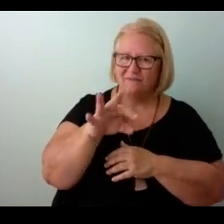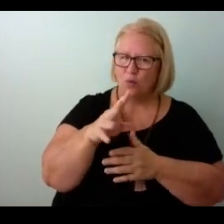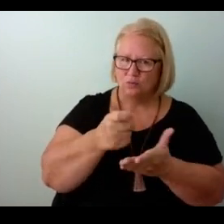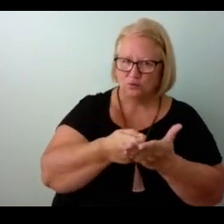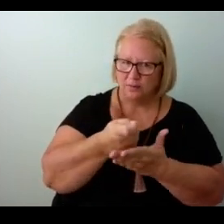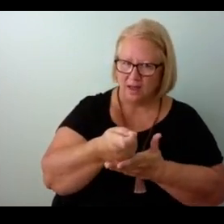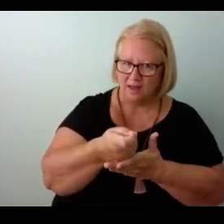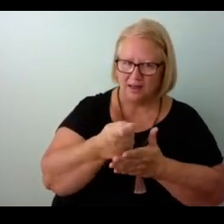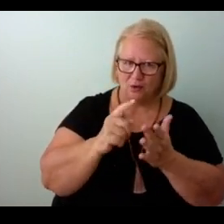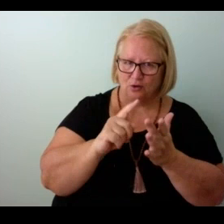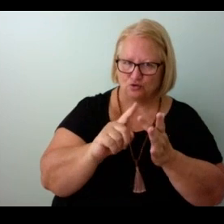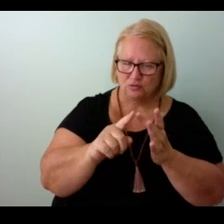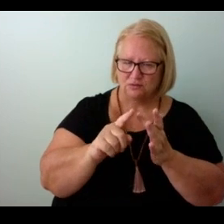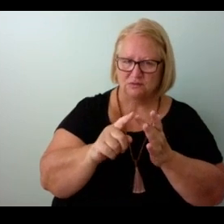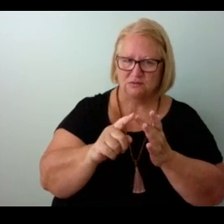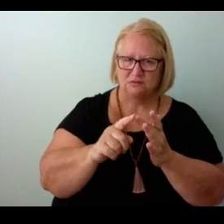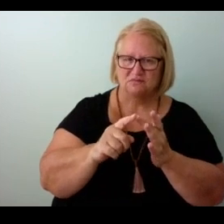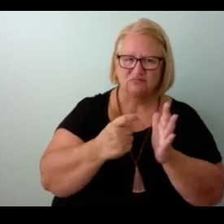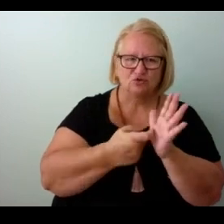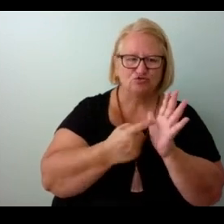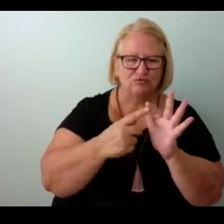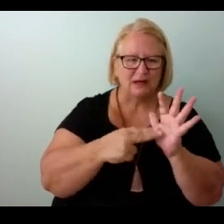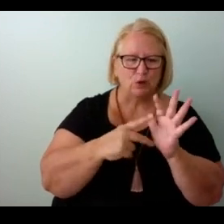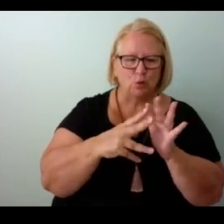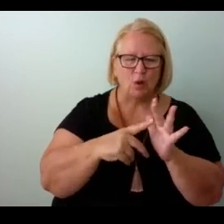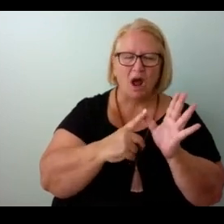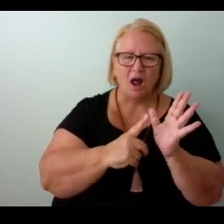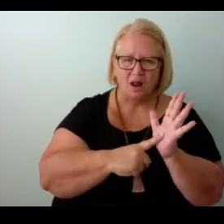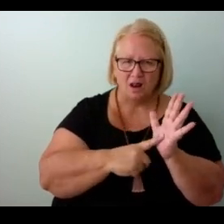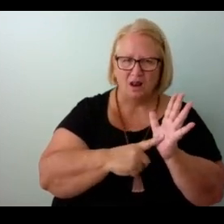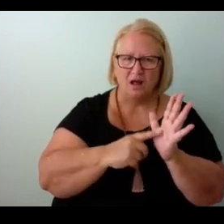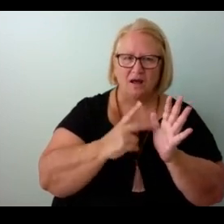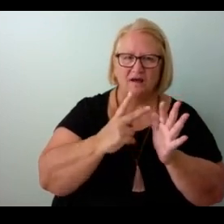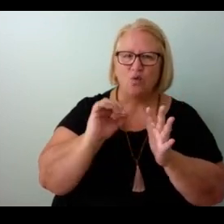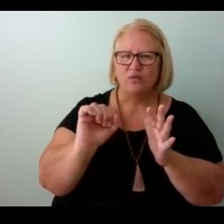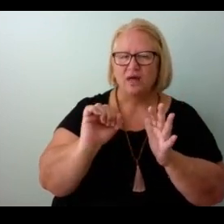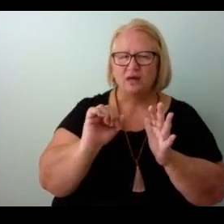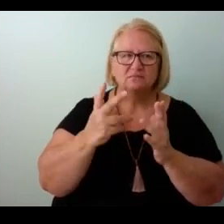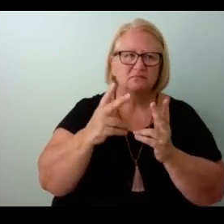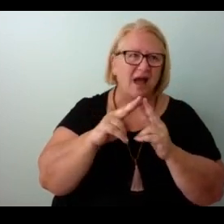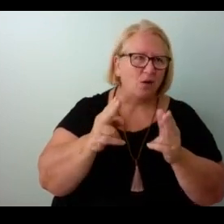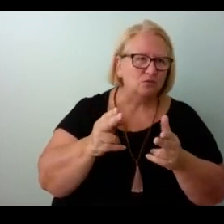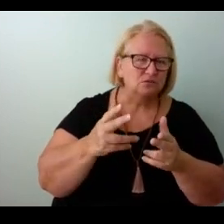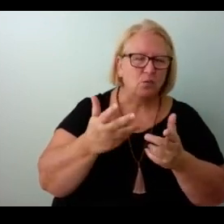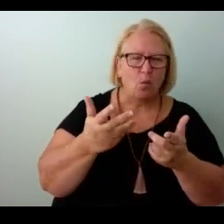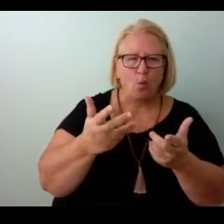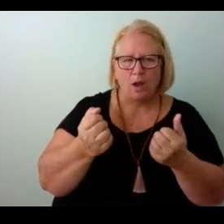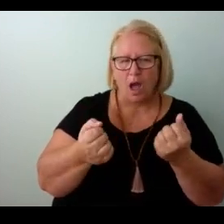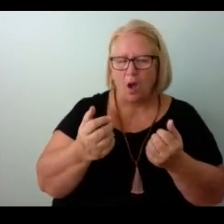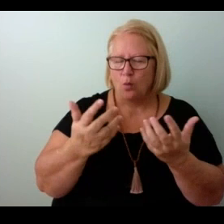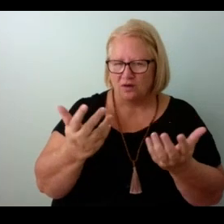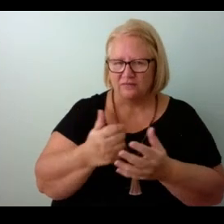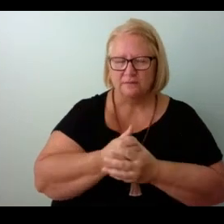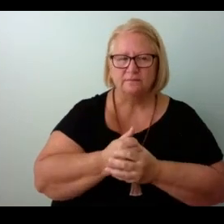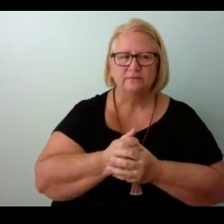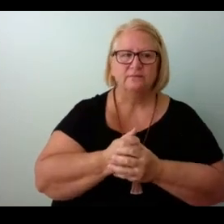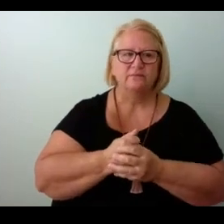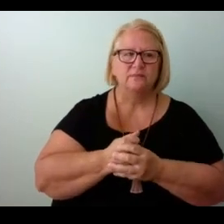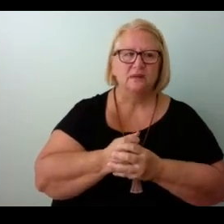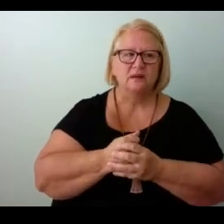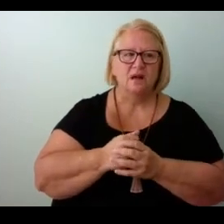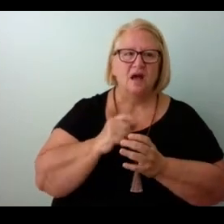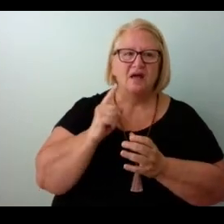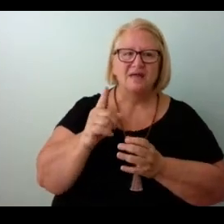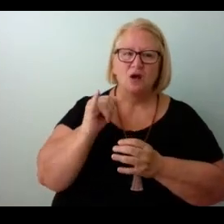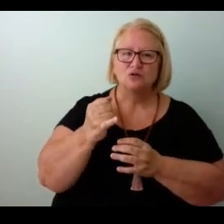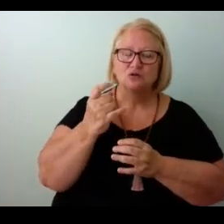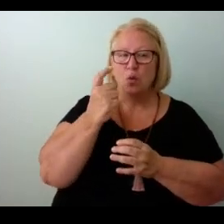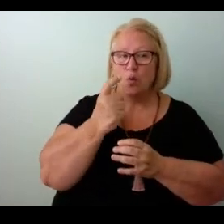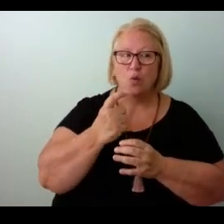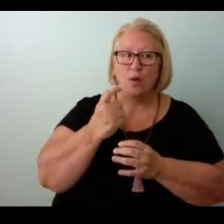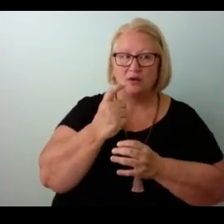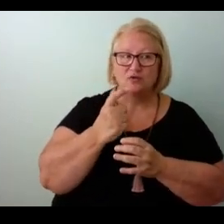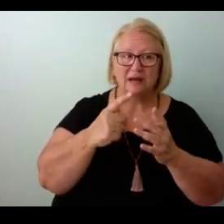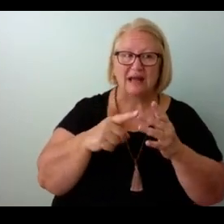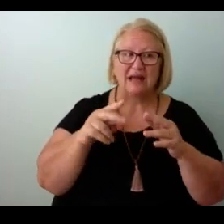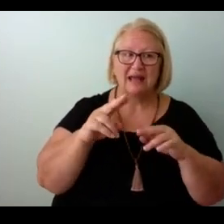insurance renewals on their property or vehicle asset and they're just wondering if they can